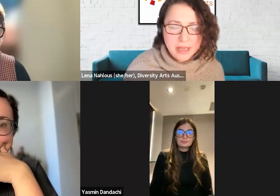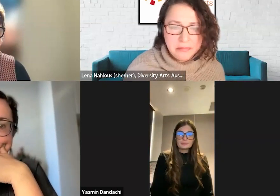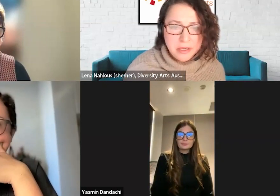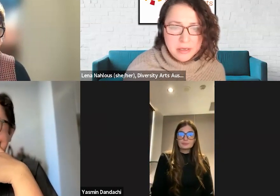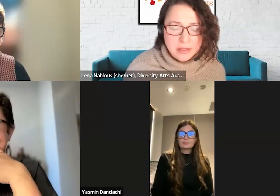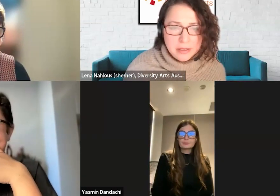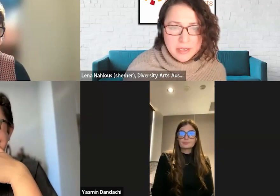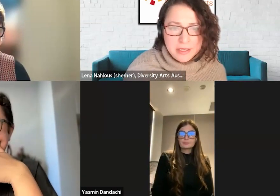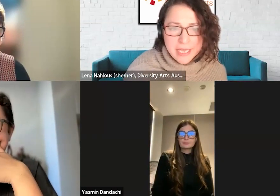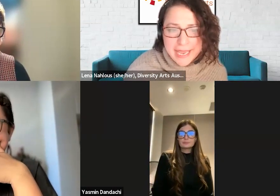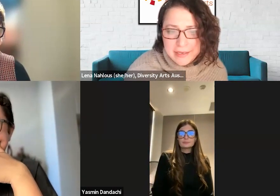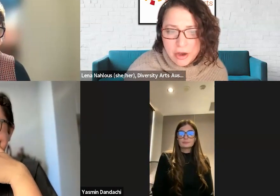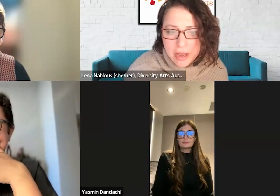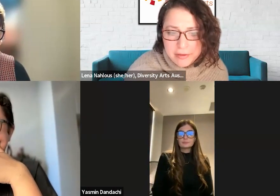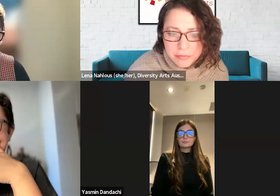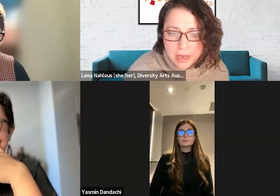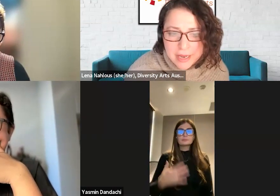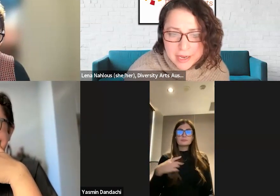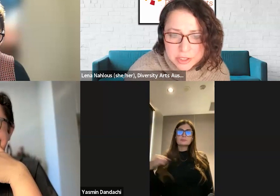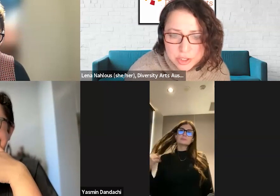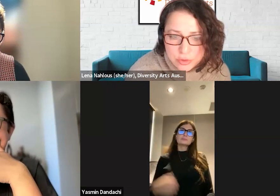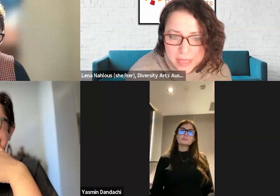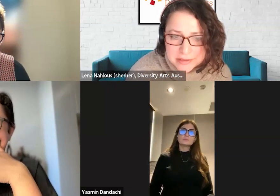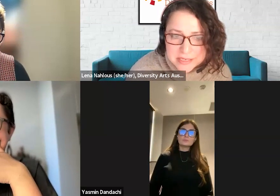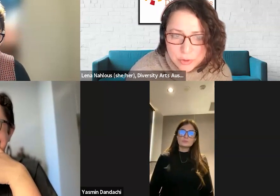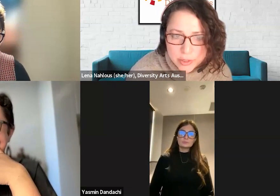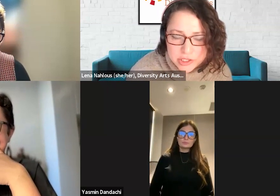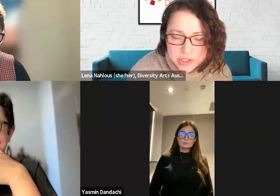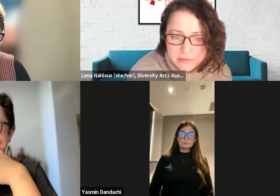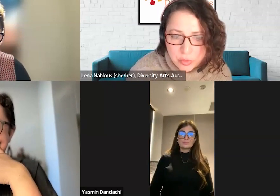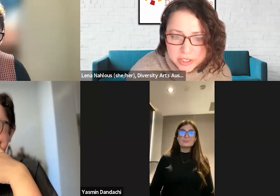Kate, I might ask you that same question if you wanted